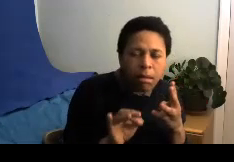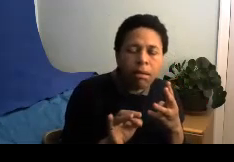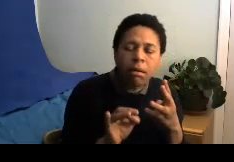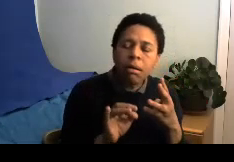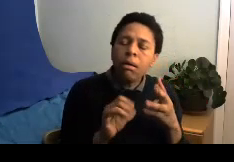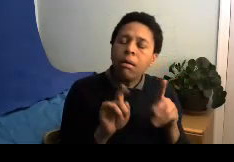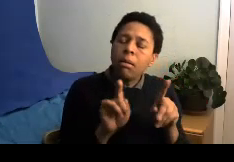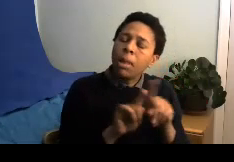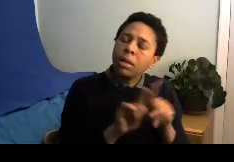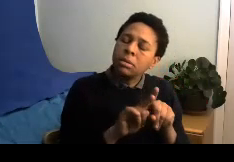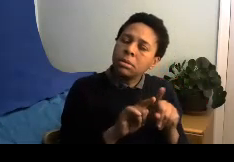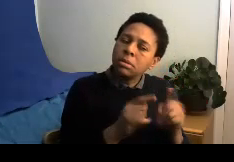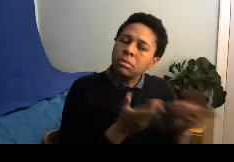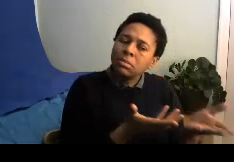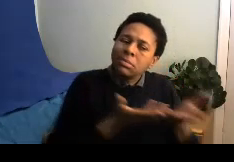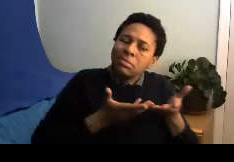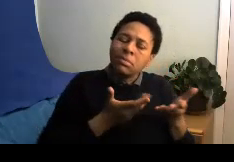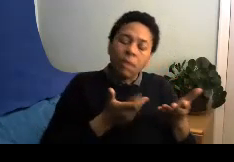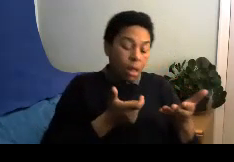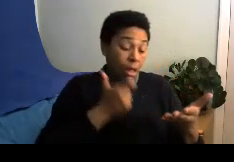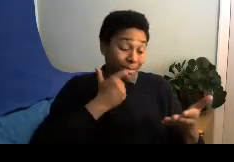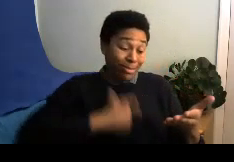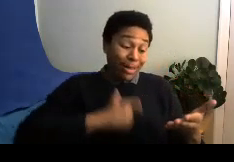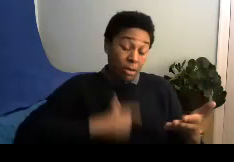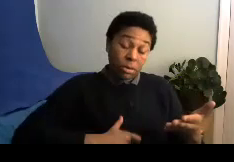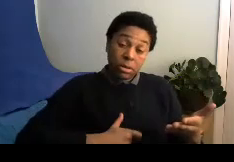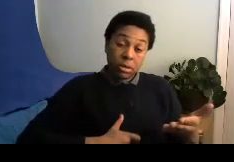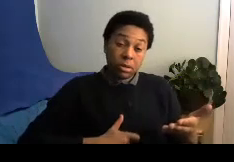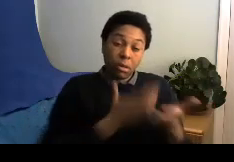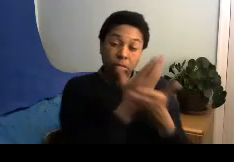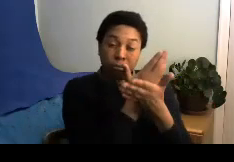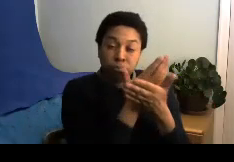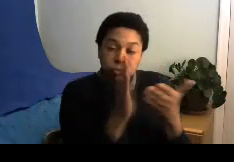sense of the characters, especially from the dialogues.